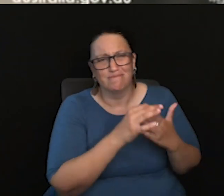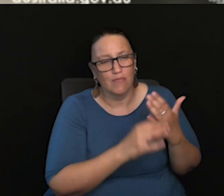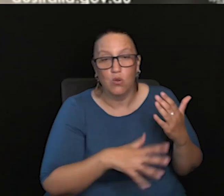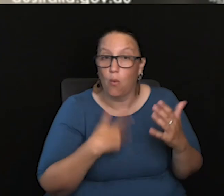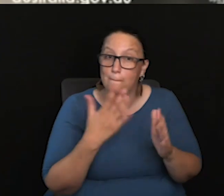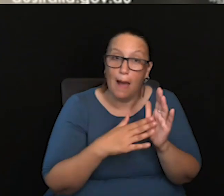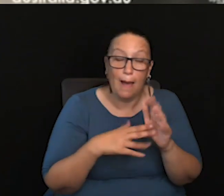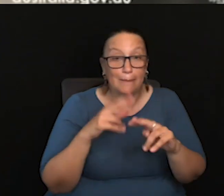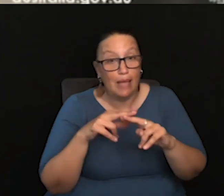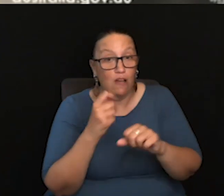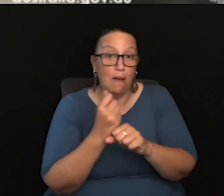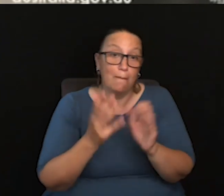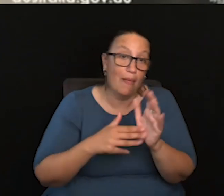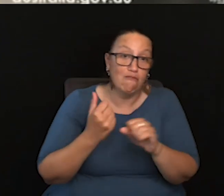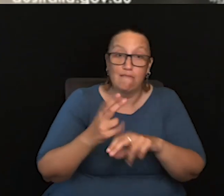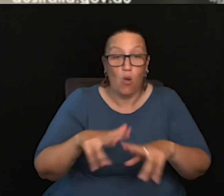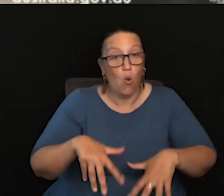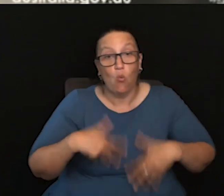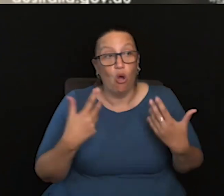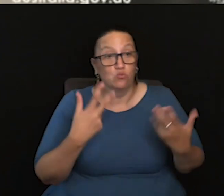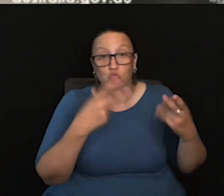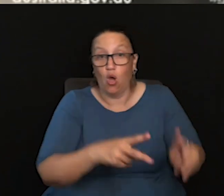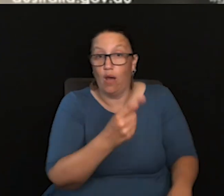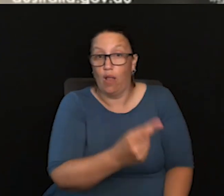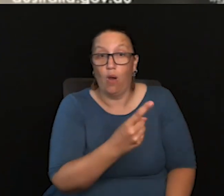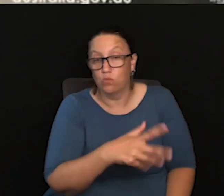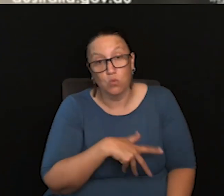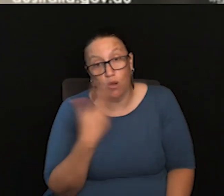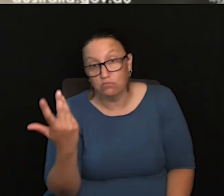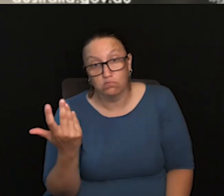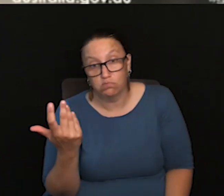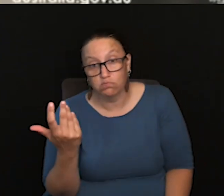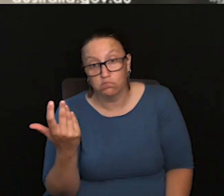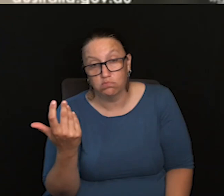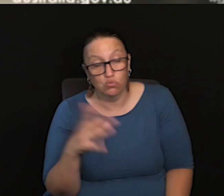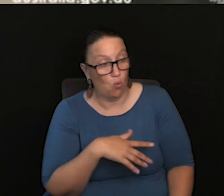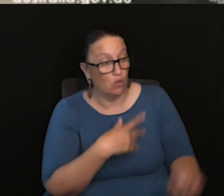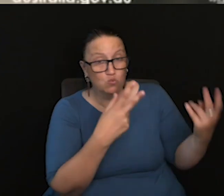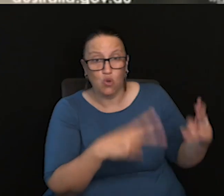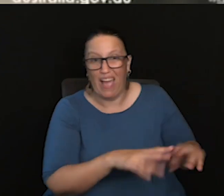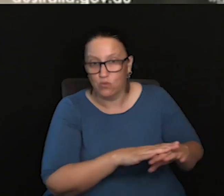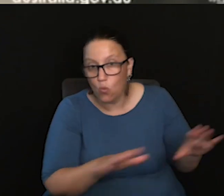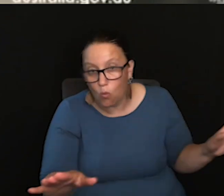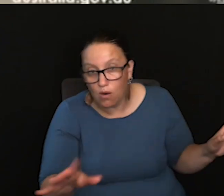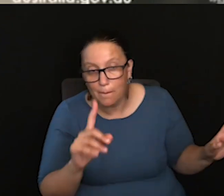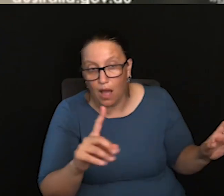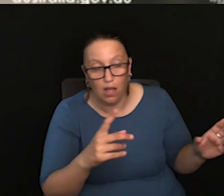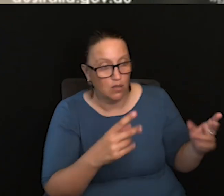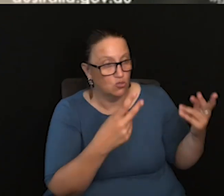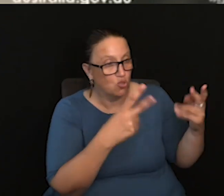But to think this of encouraging them and supporting them to have the vaccination and to have the booster.